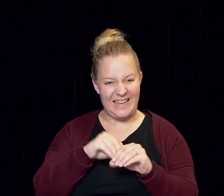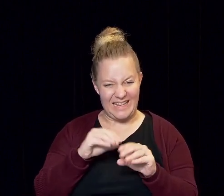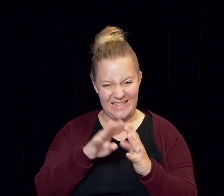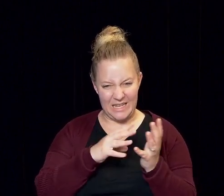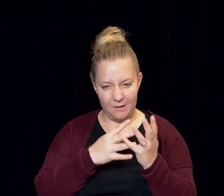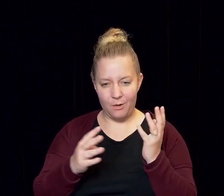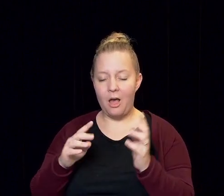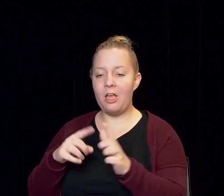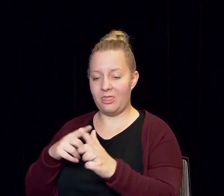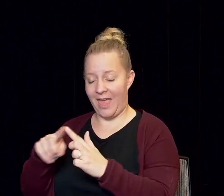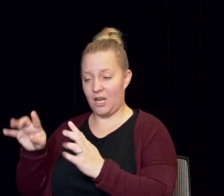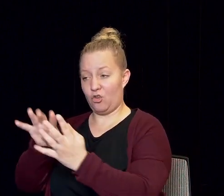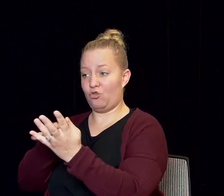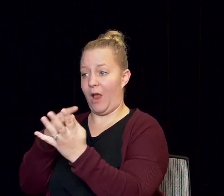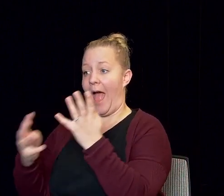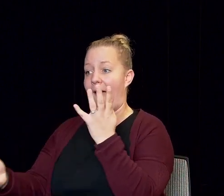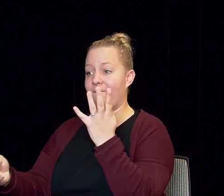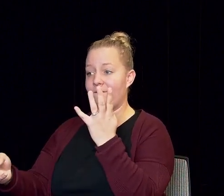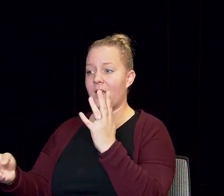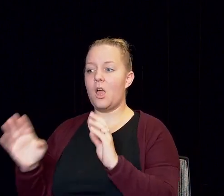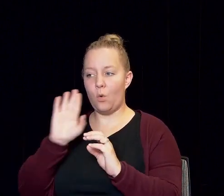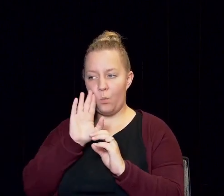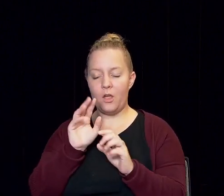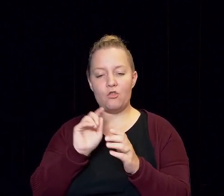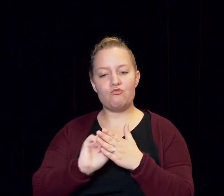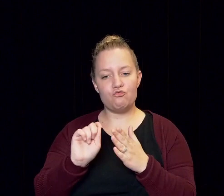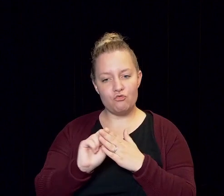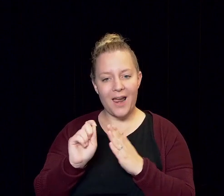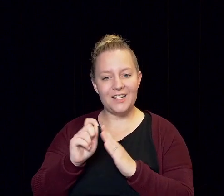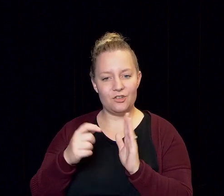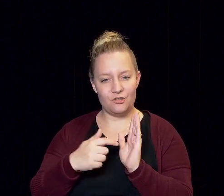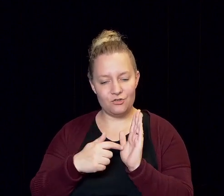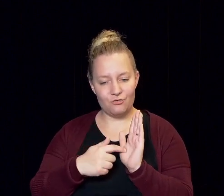ordered pairs in a graph. And then, we're going to write the equation to represent all of it.